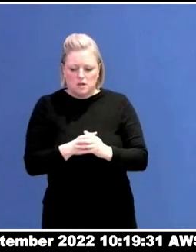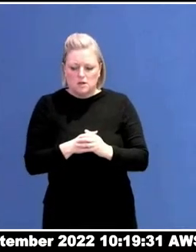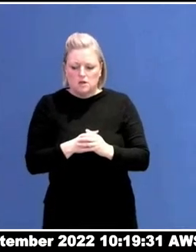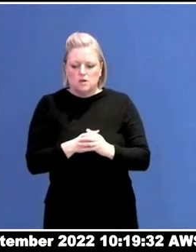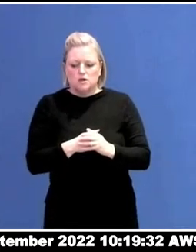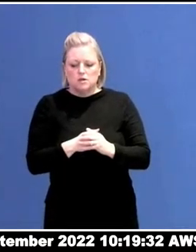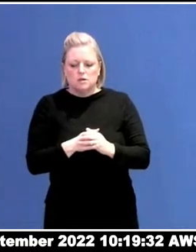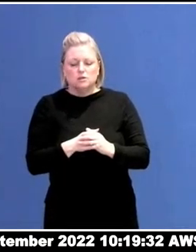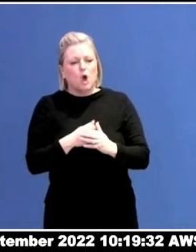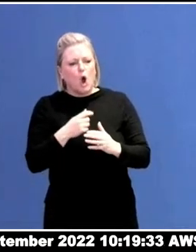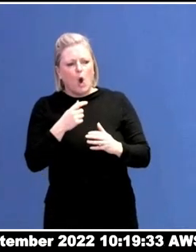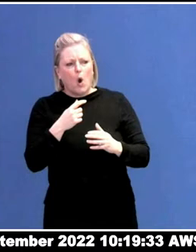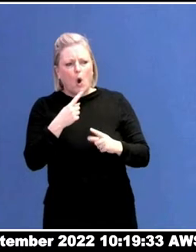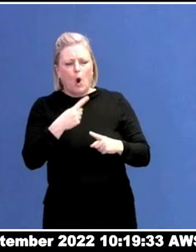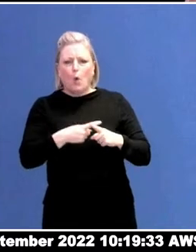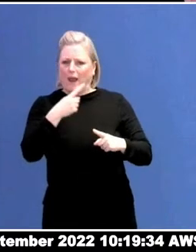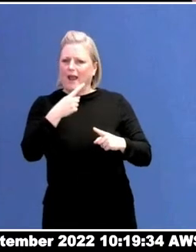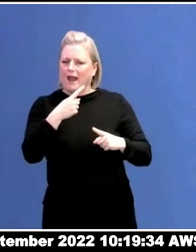the Royal Perth Hospital resulted in what finding?